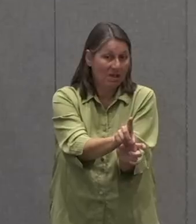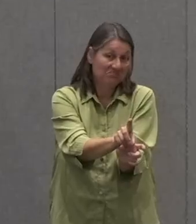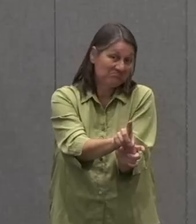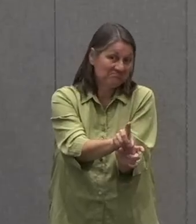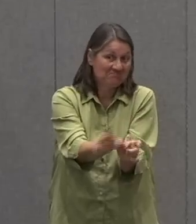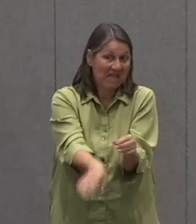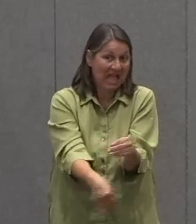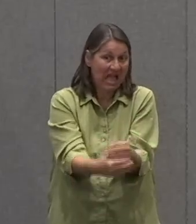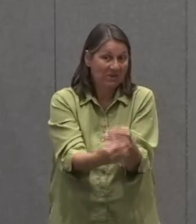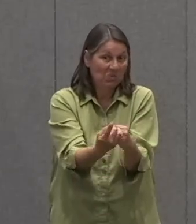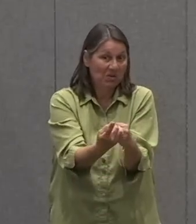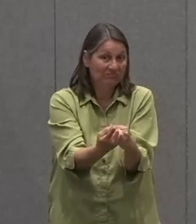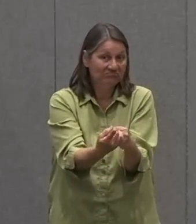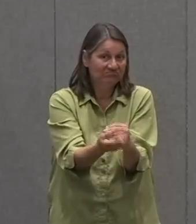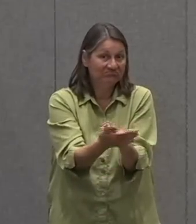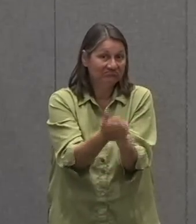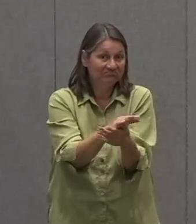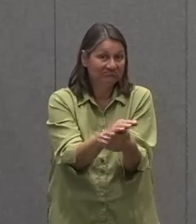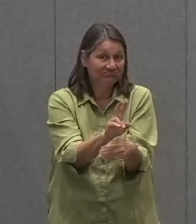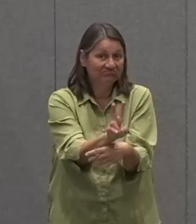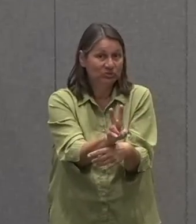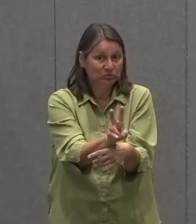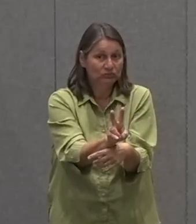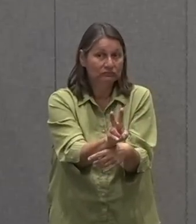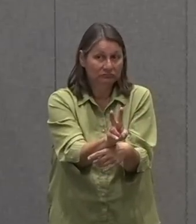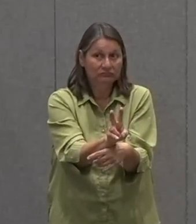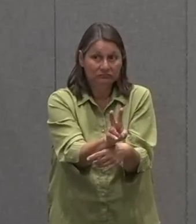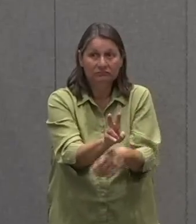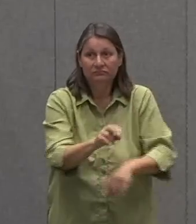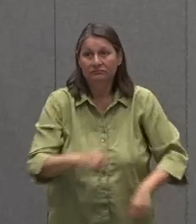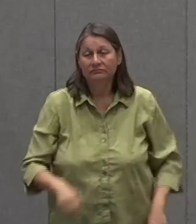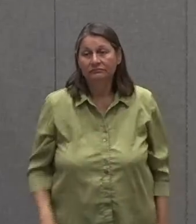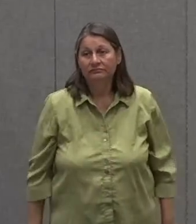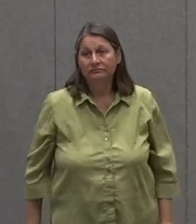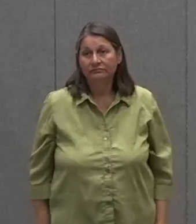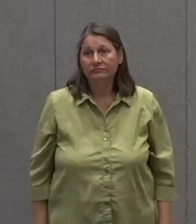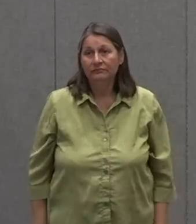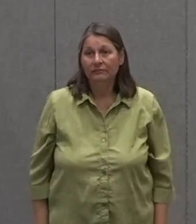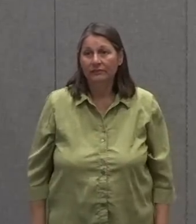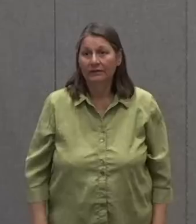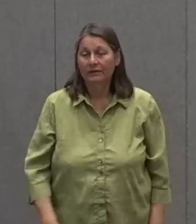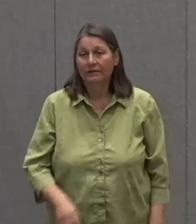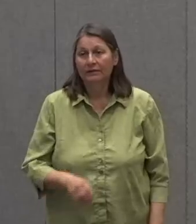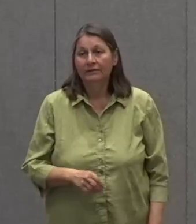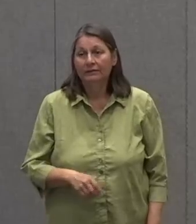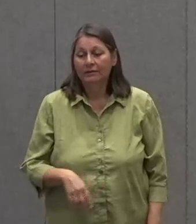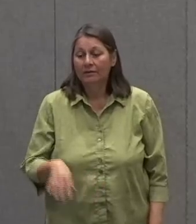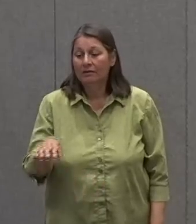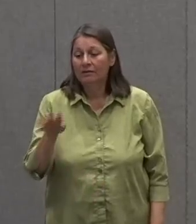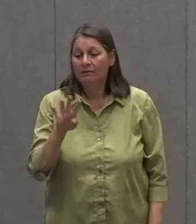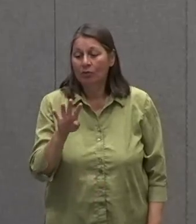but so I guess I can probably do this pretty well. Let's see, 47 and two,